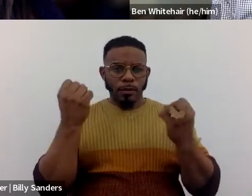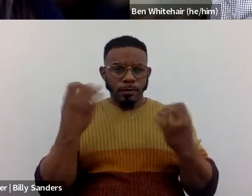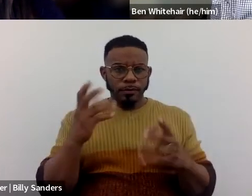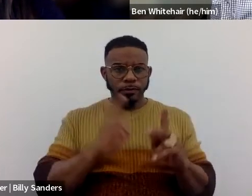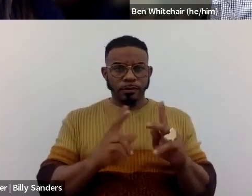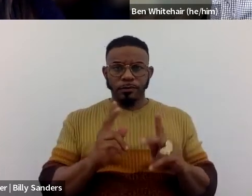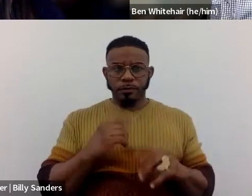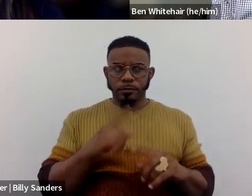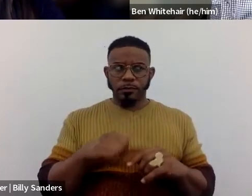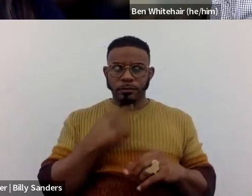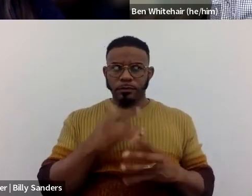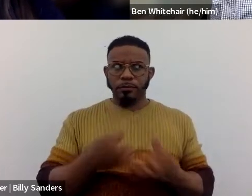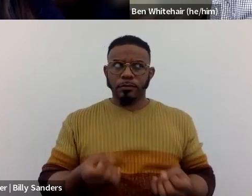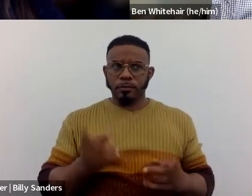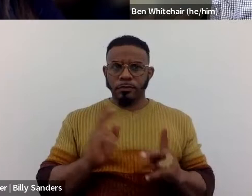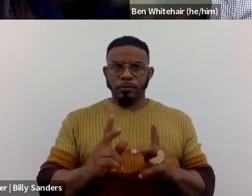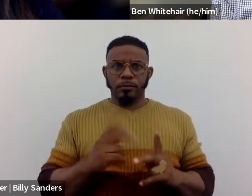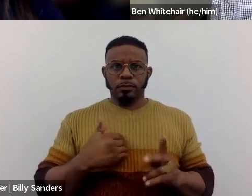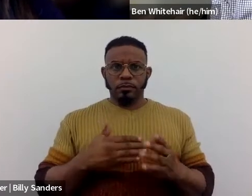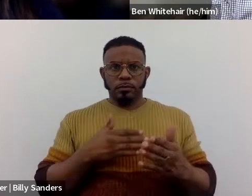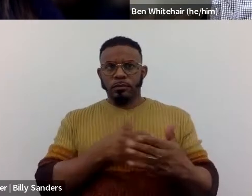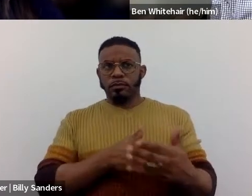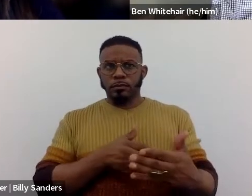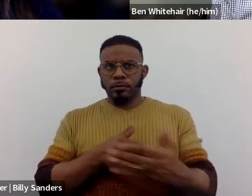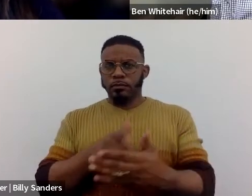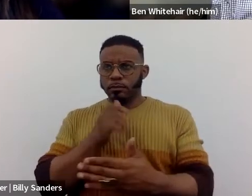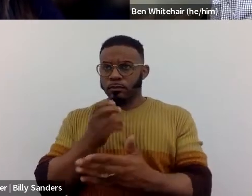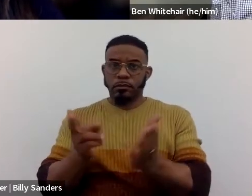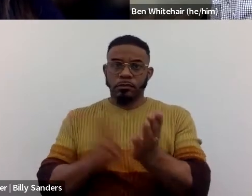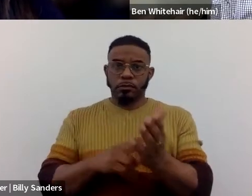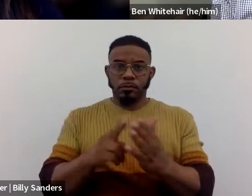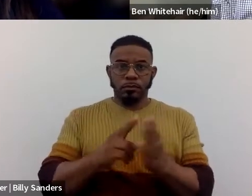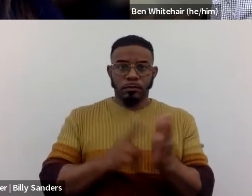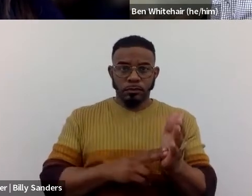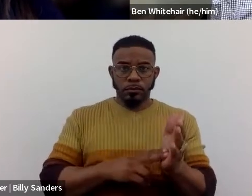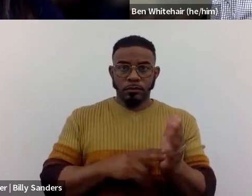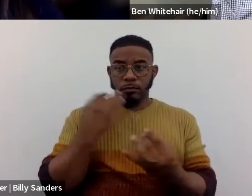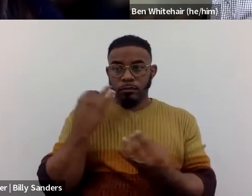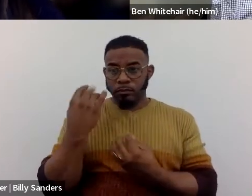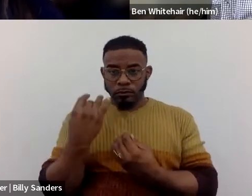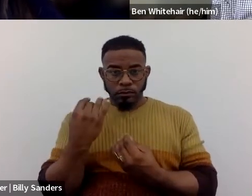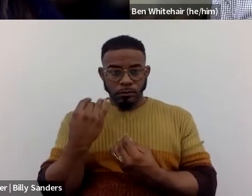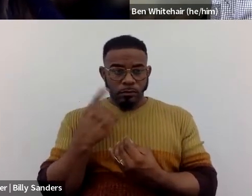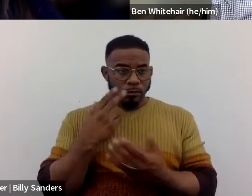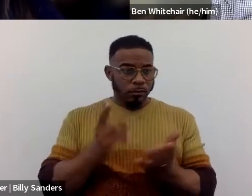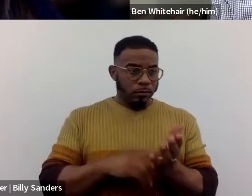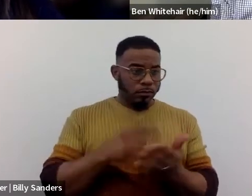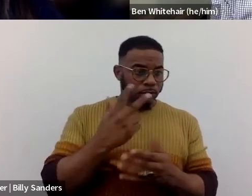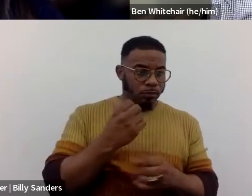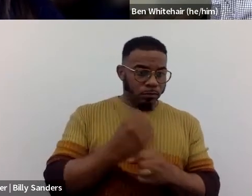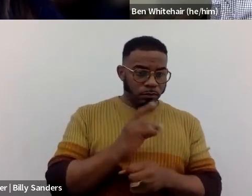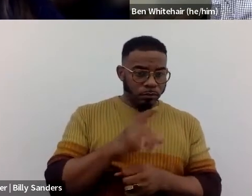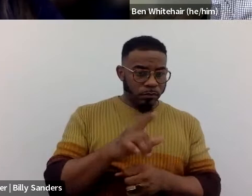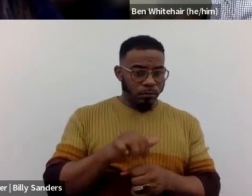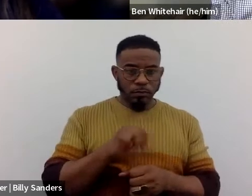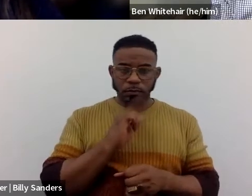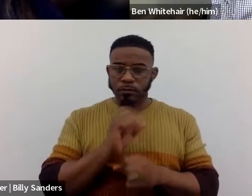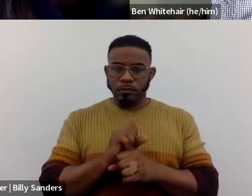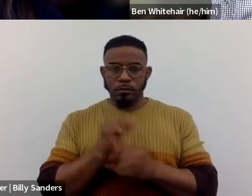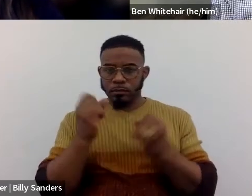I can't tell you how many people I've run into who sign a contract thinking they're signing a three-year deal when there are really many outs